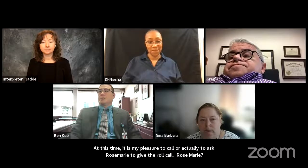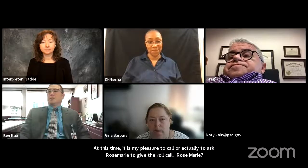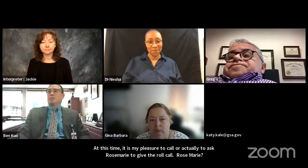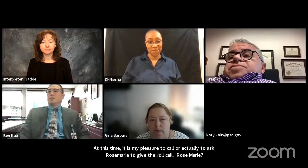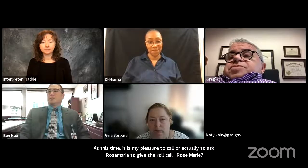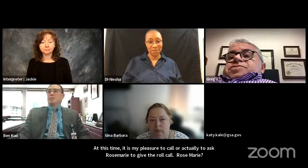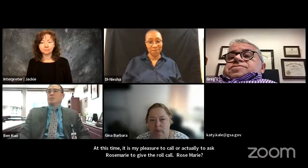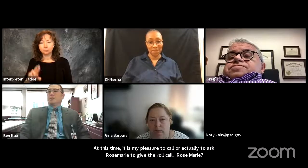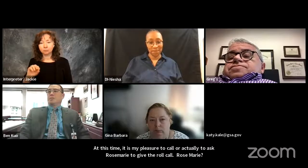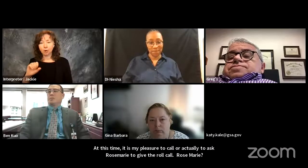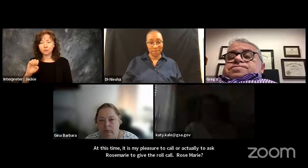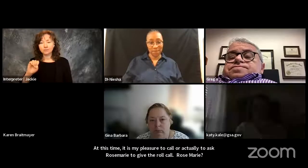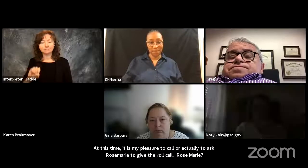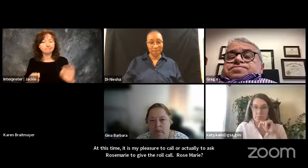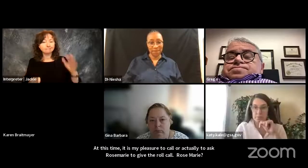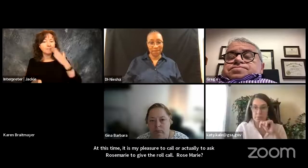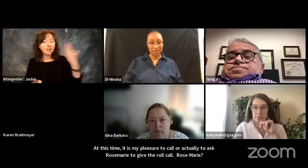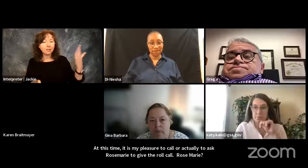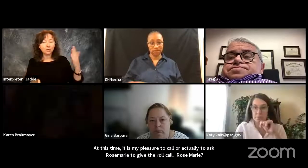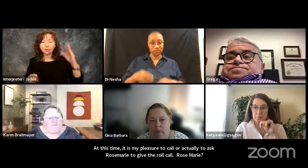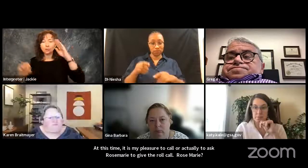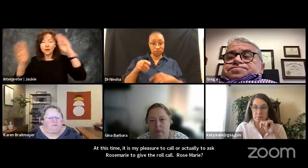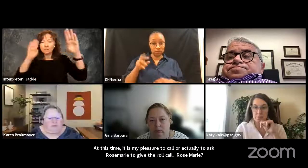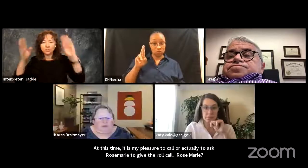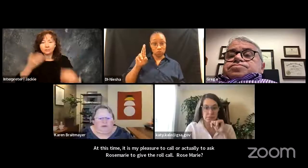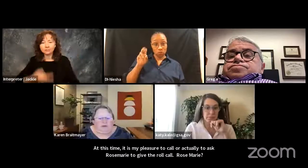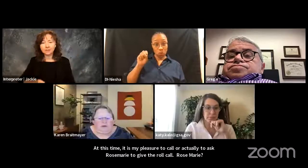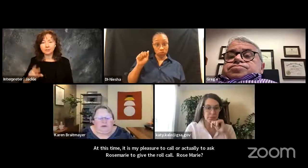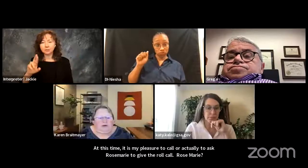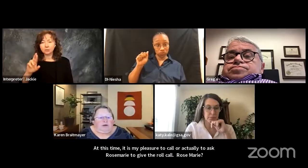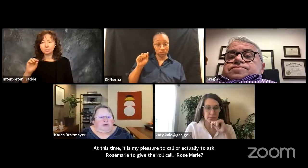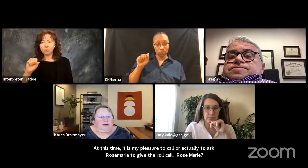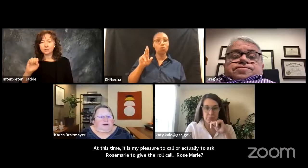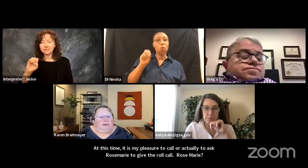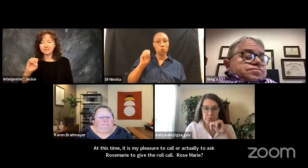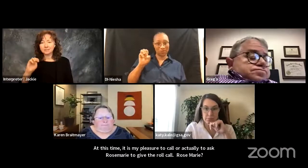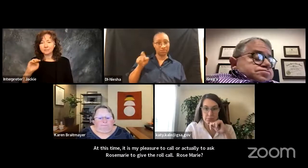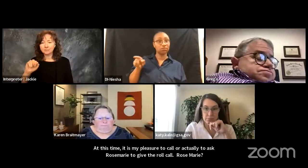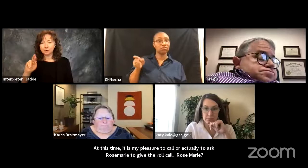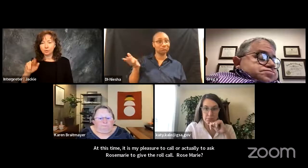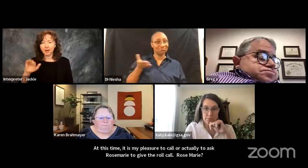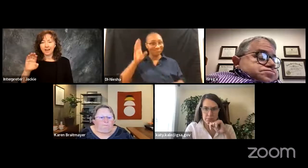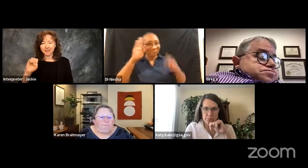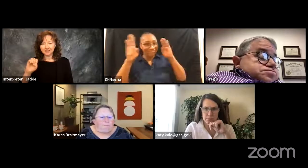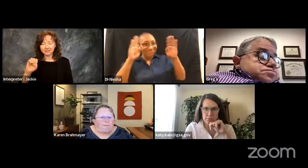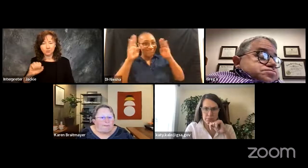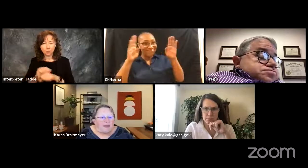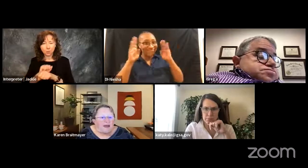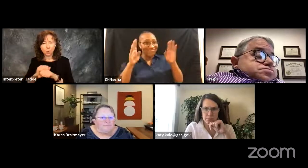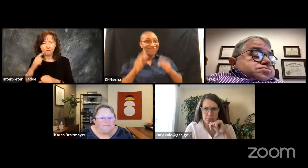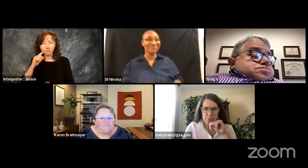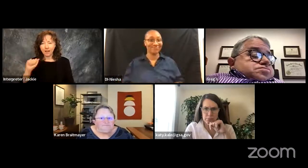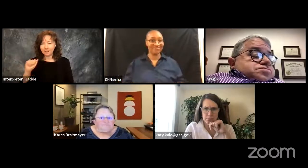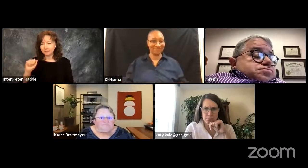My name is Rose Marie, Access Board.